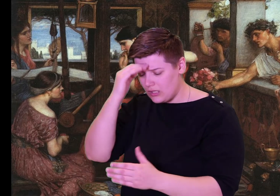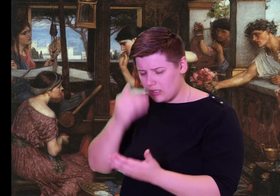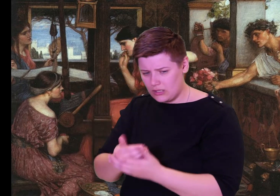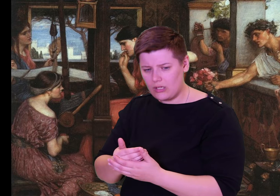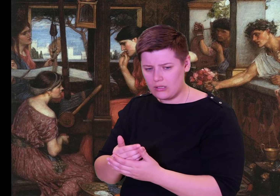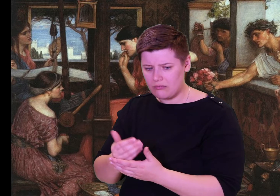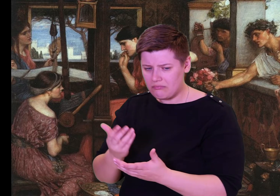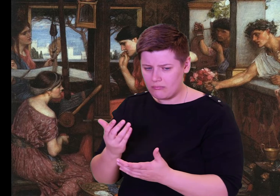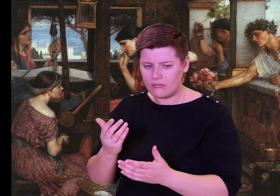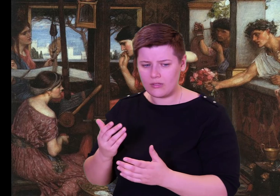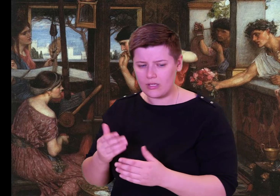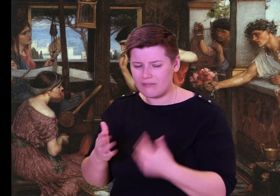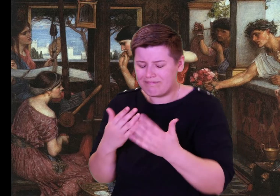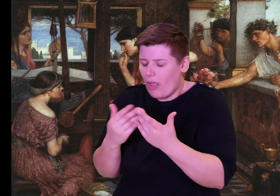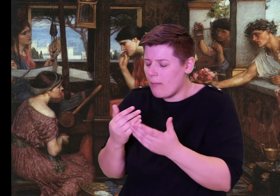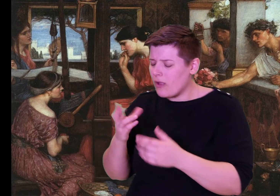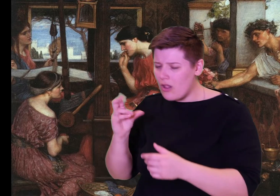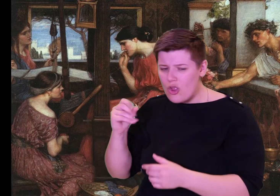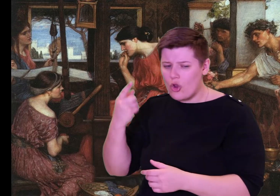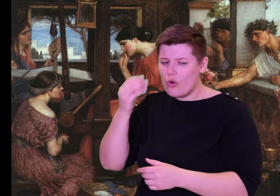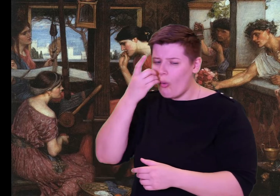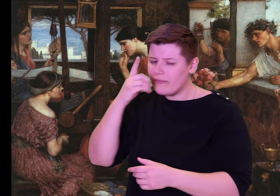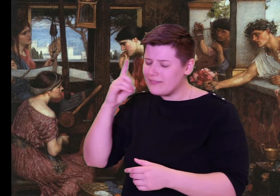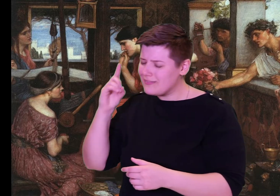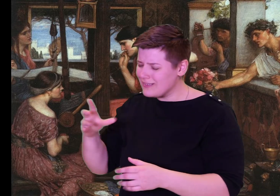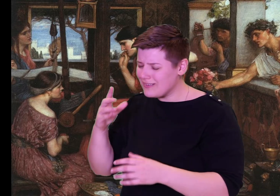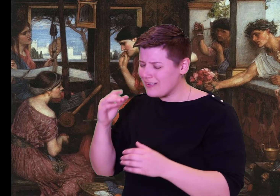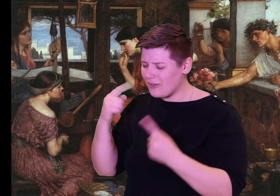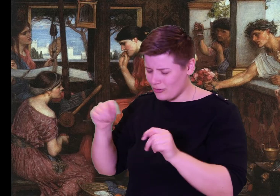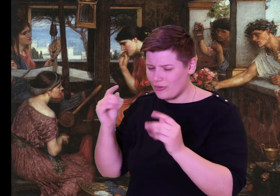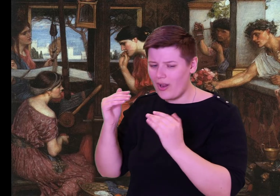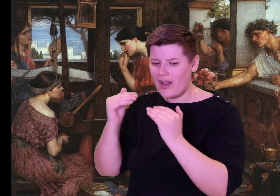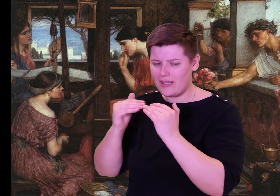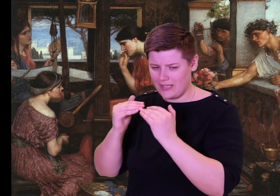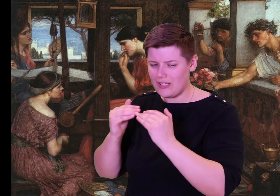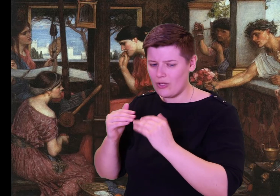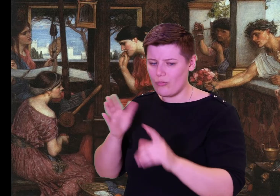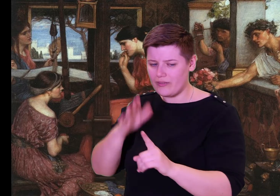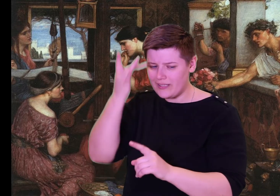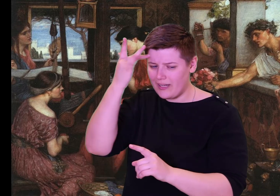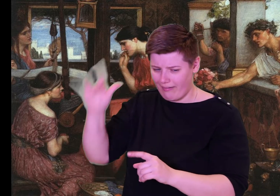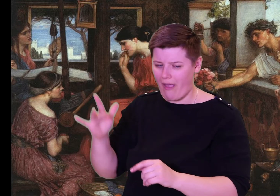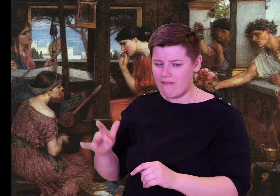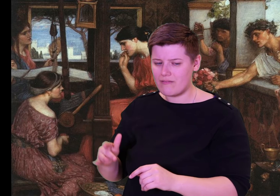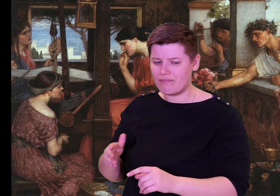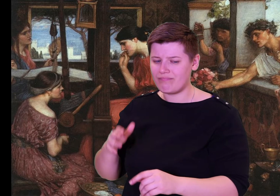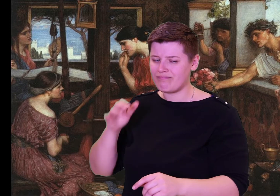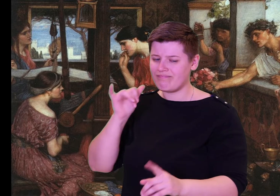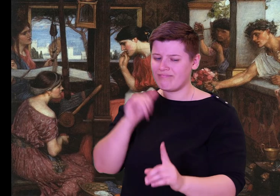how you talk like him. One would not think so young a man could do it.